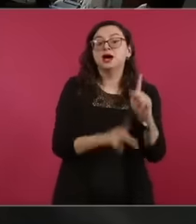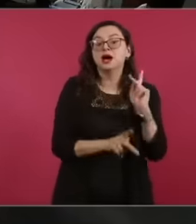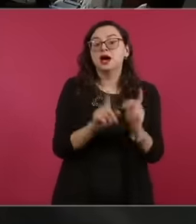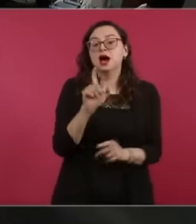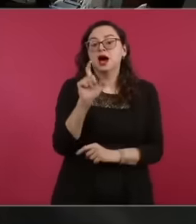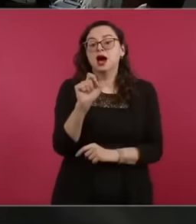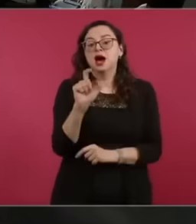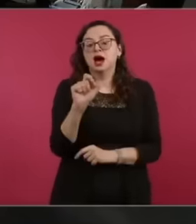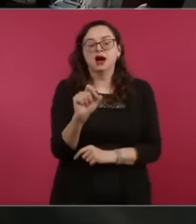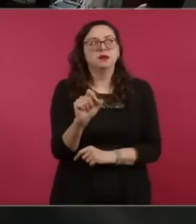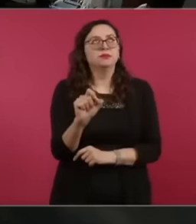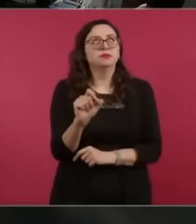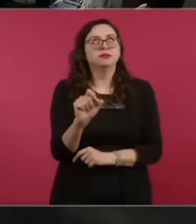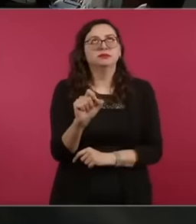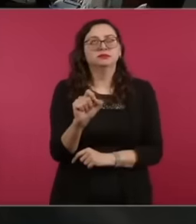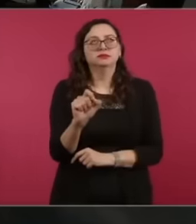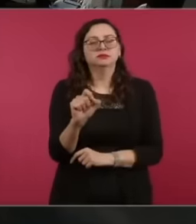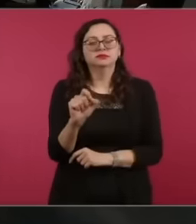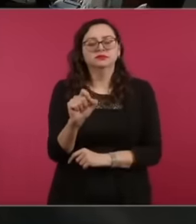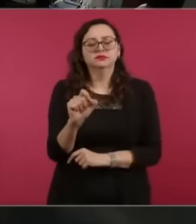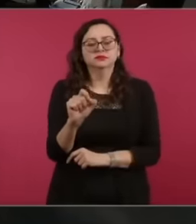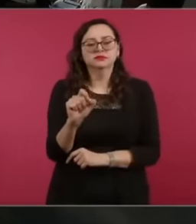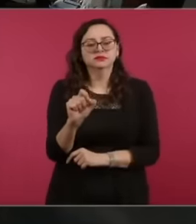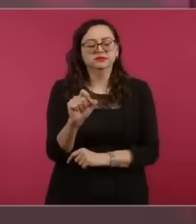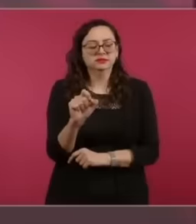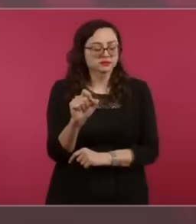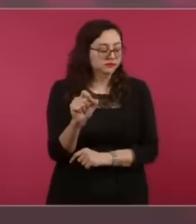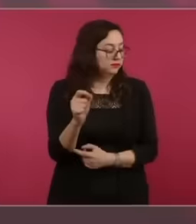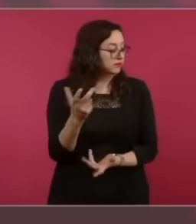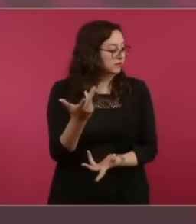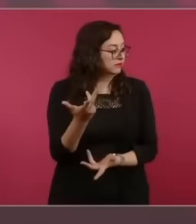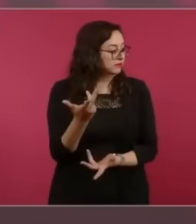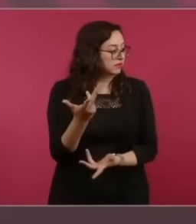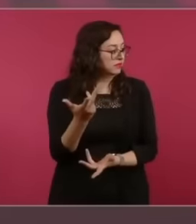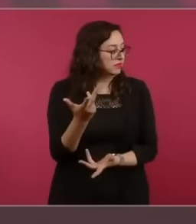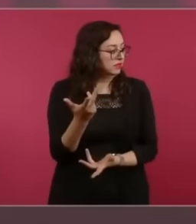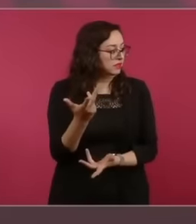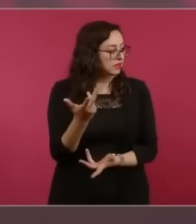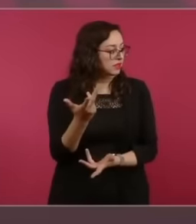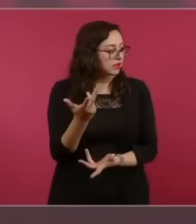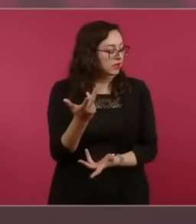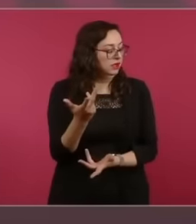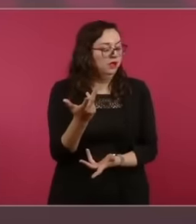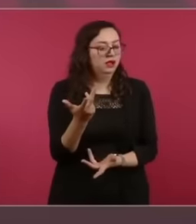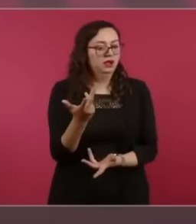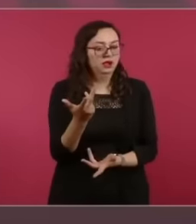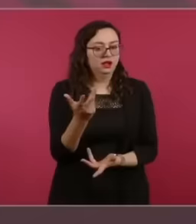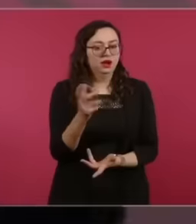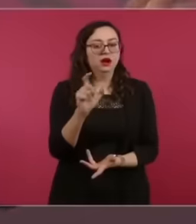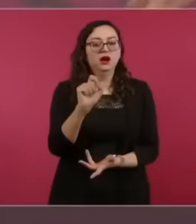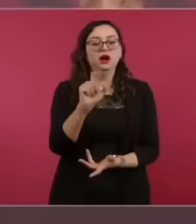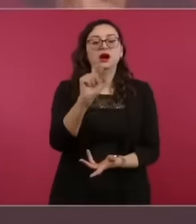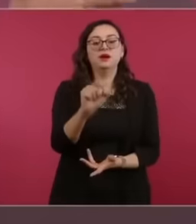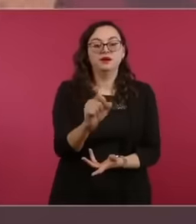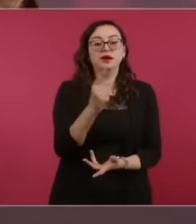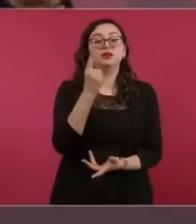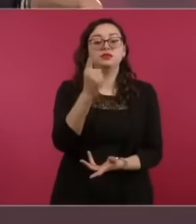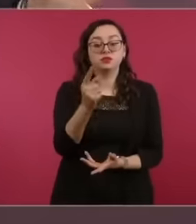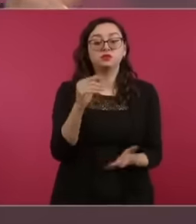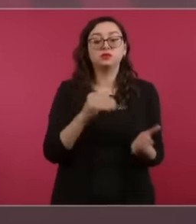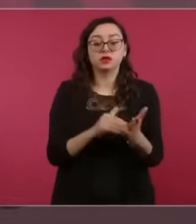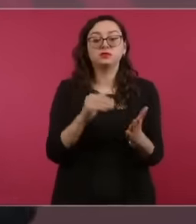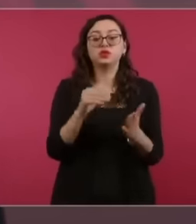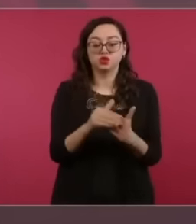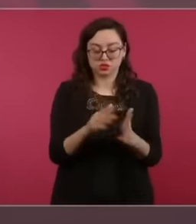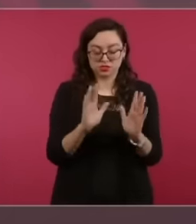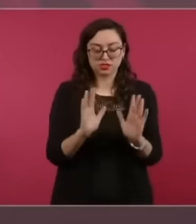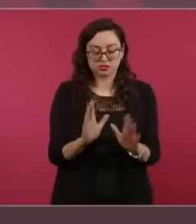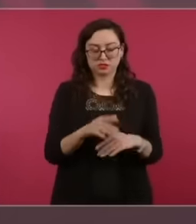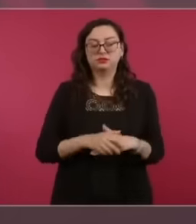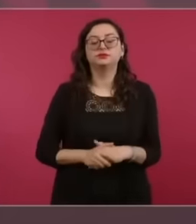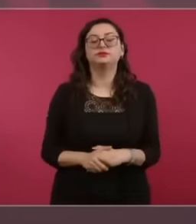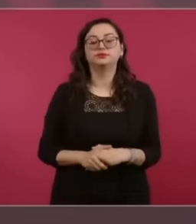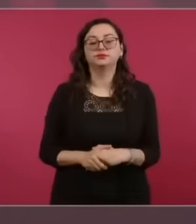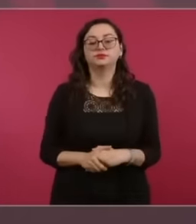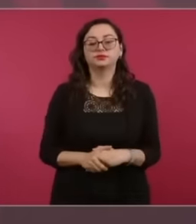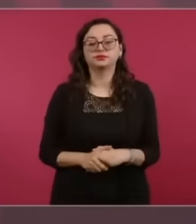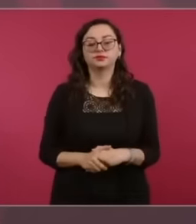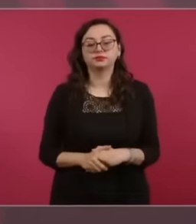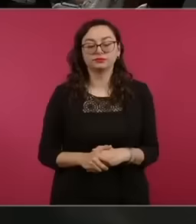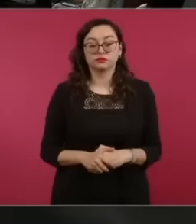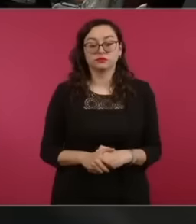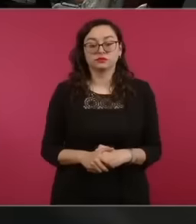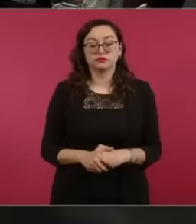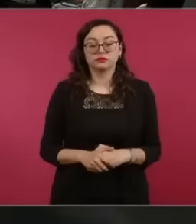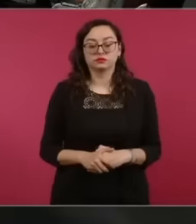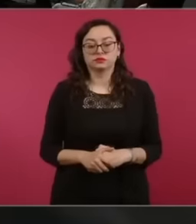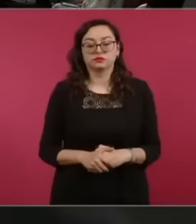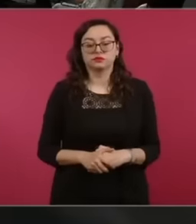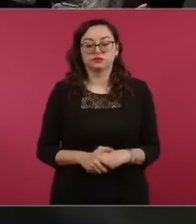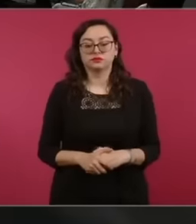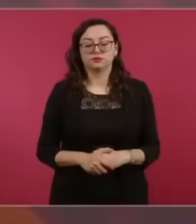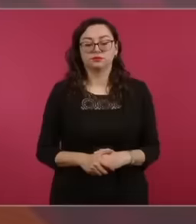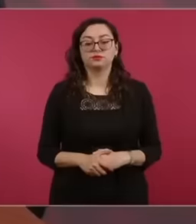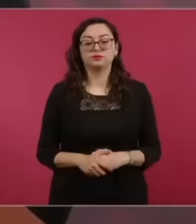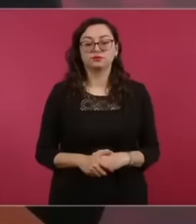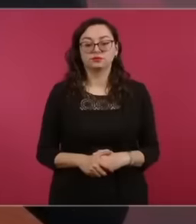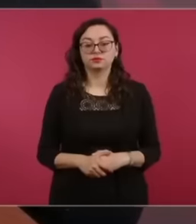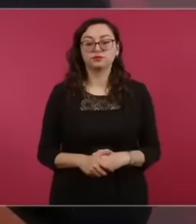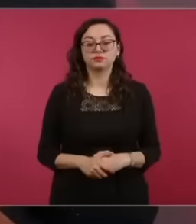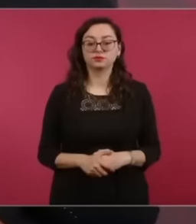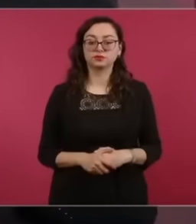20 33 of which 21 are of the 21 of those who were in So acting now